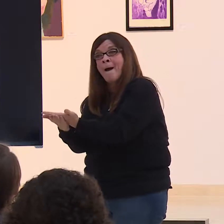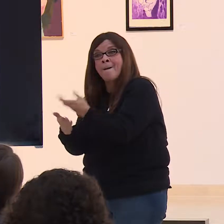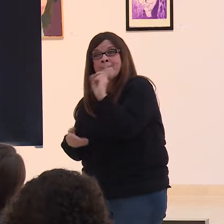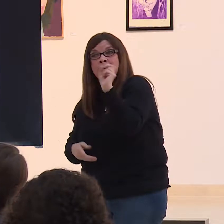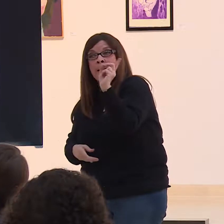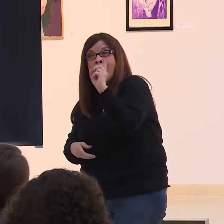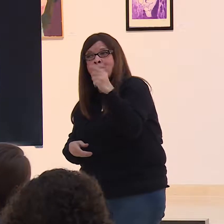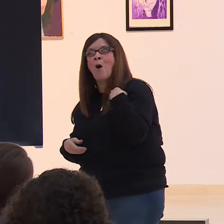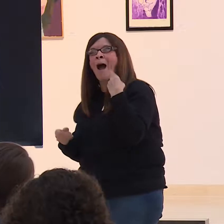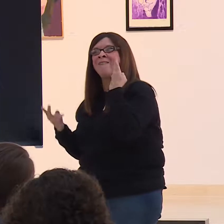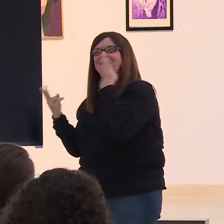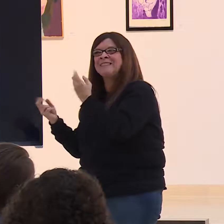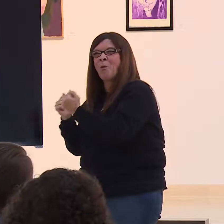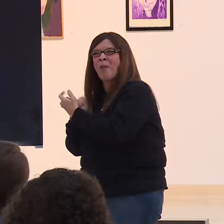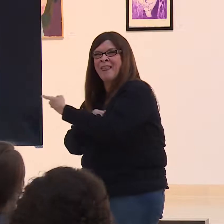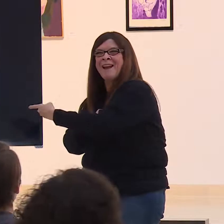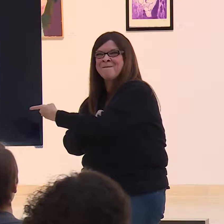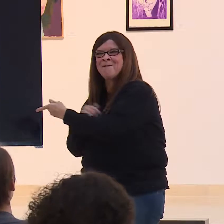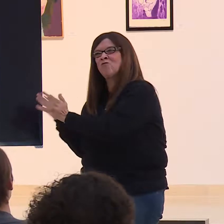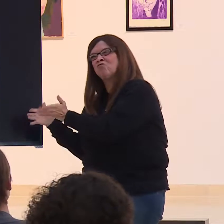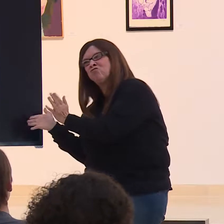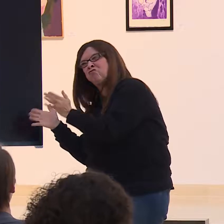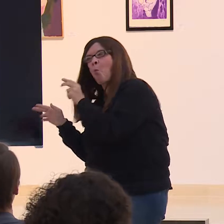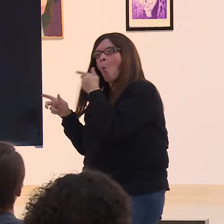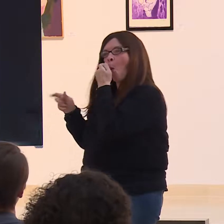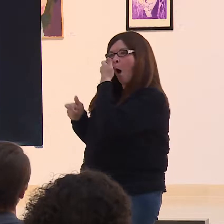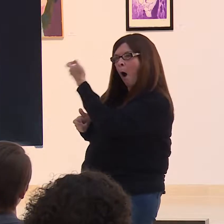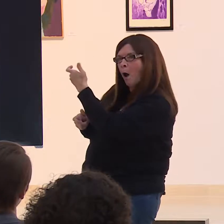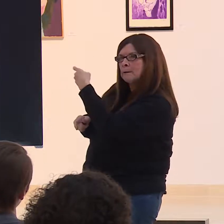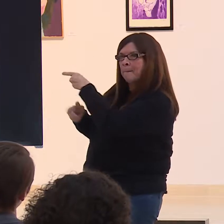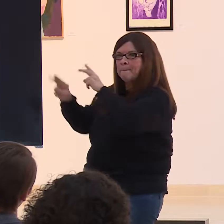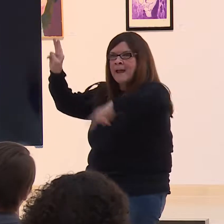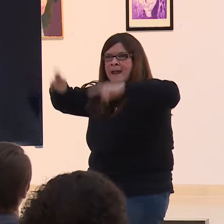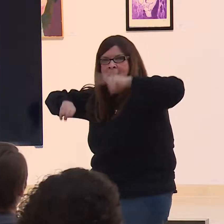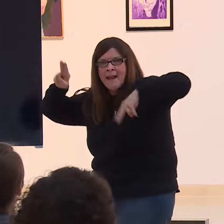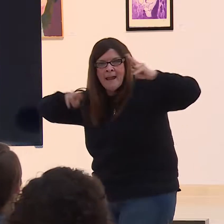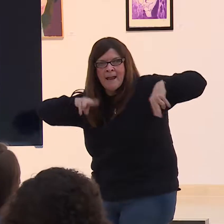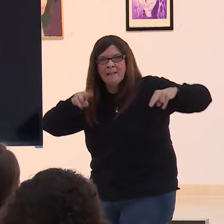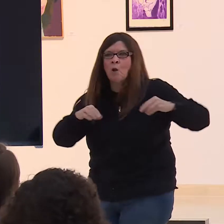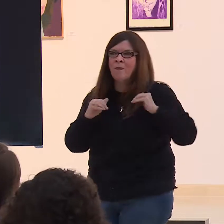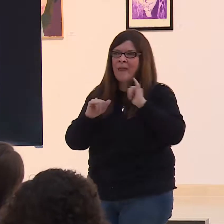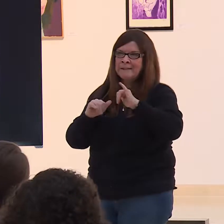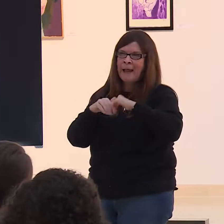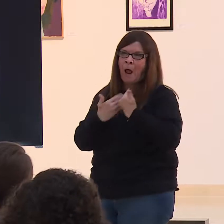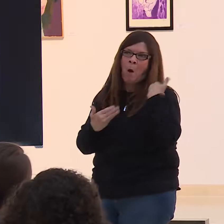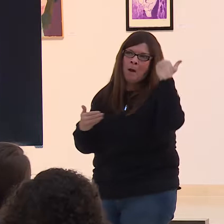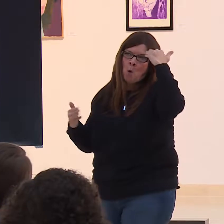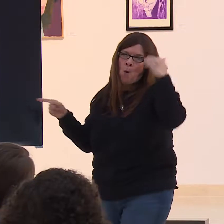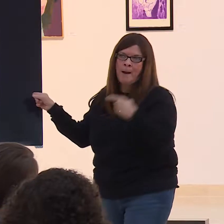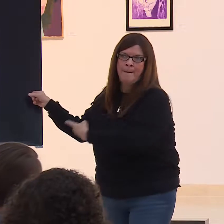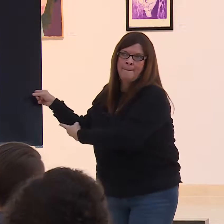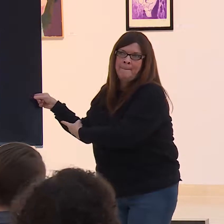of the gallery, so whenever he comes, I head down to Denver and we catch up, I watch him paint,